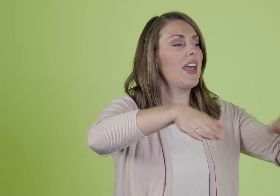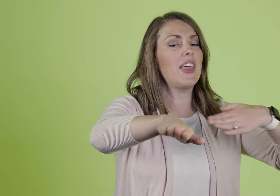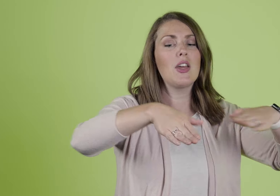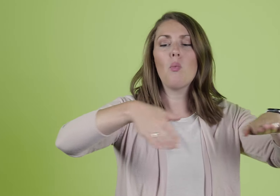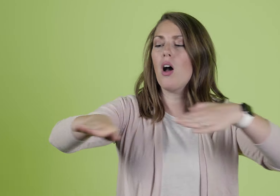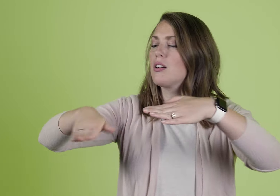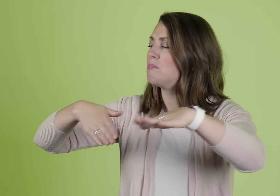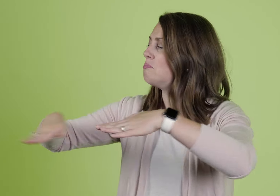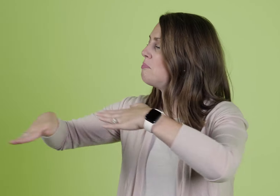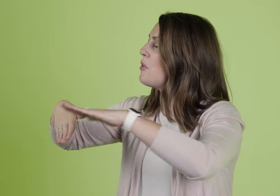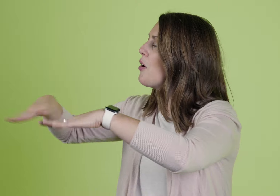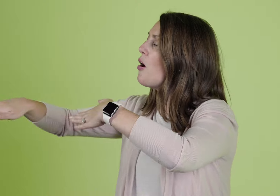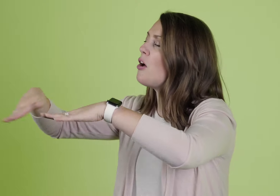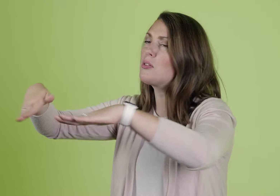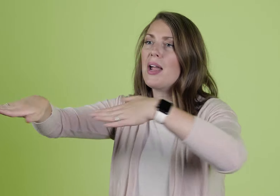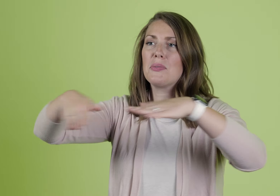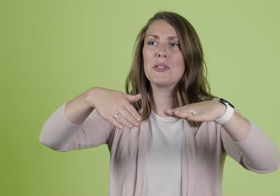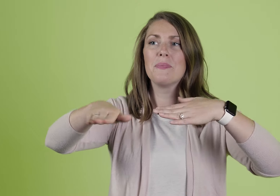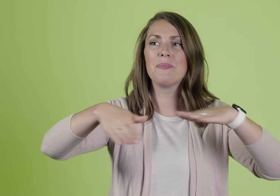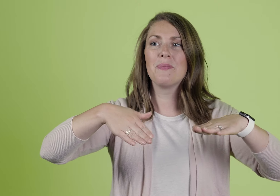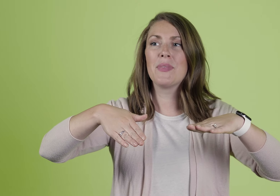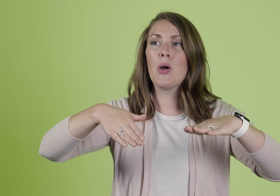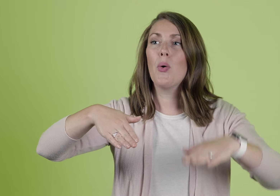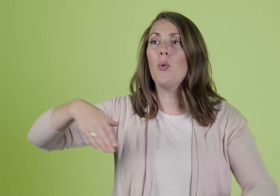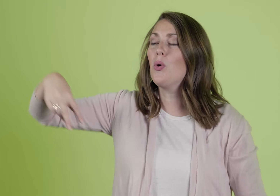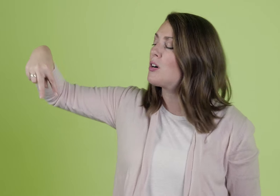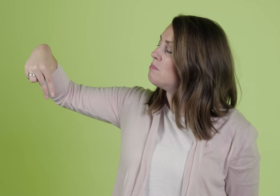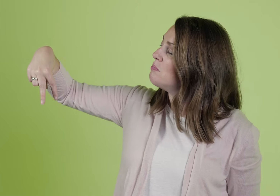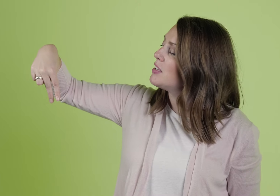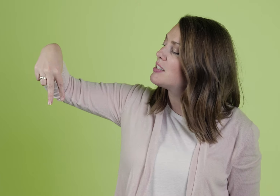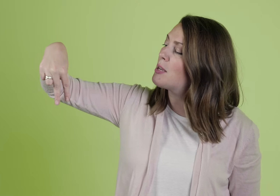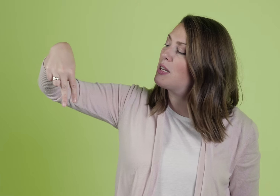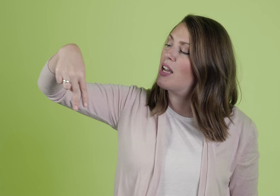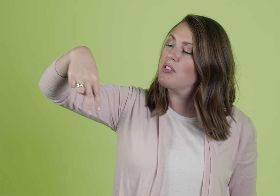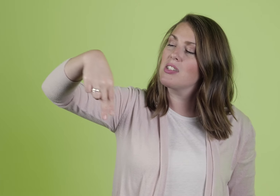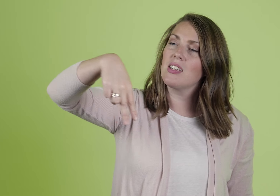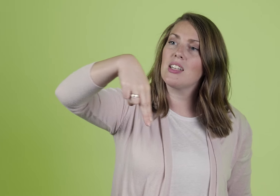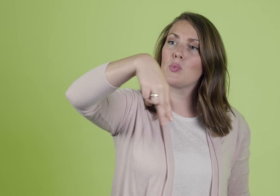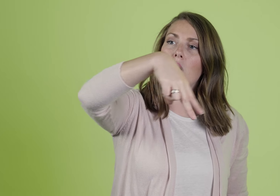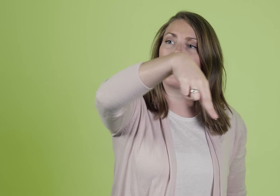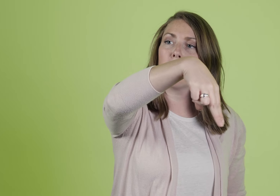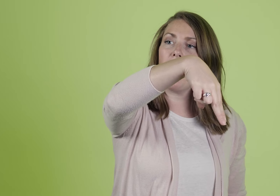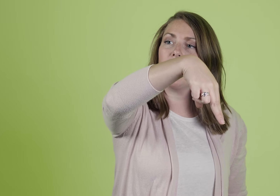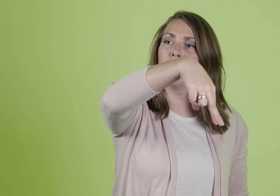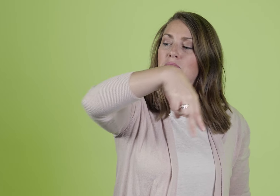And they can walk all around. Or somebody else is walking by.